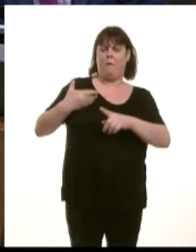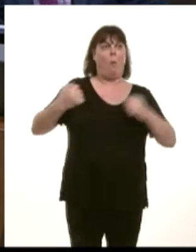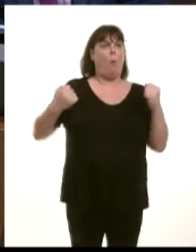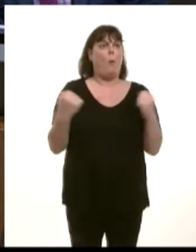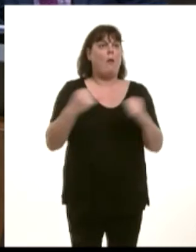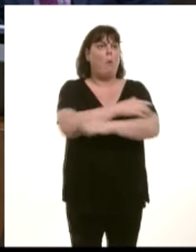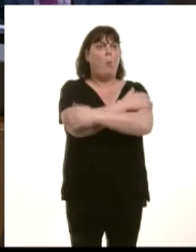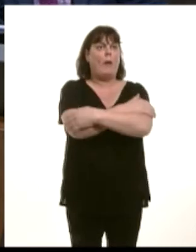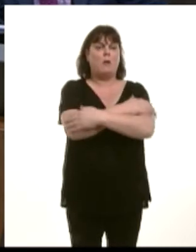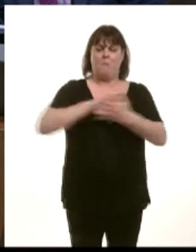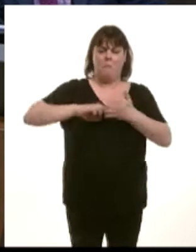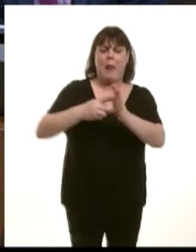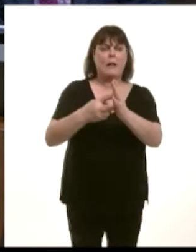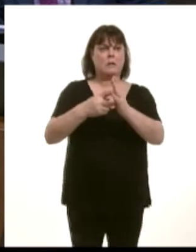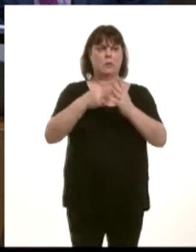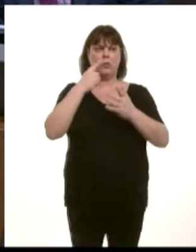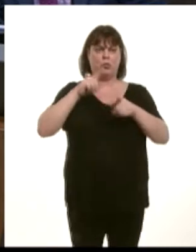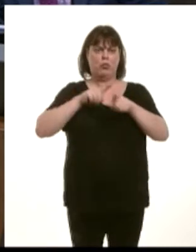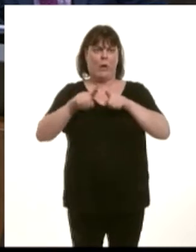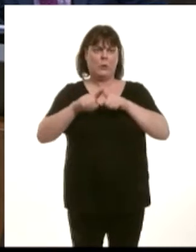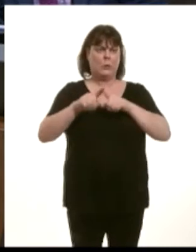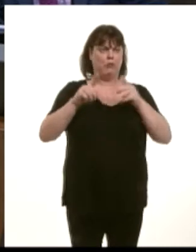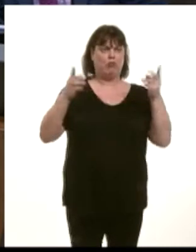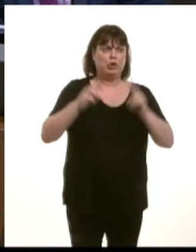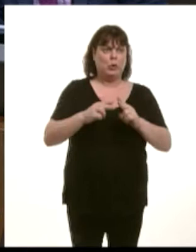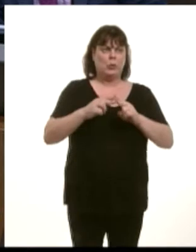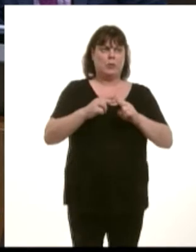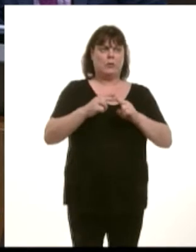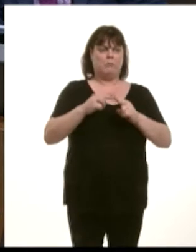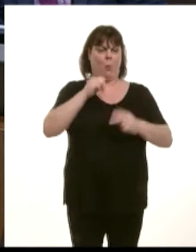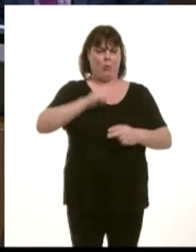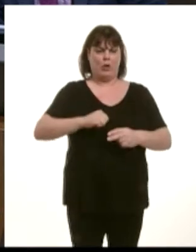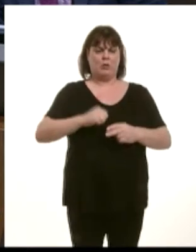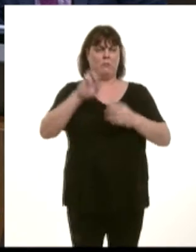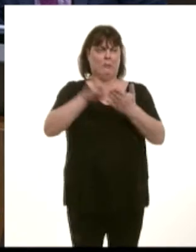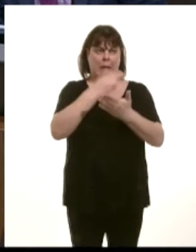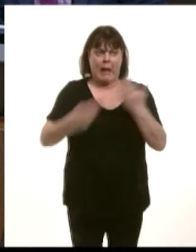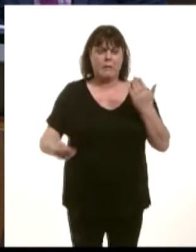of there not being widespread cancellation of surgery and widespread cancellation of outpatients’ appointments, but there are great pressures there.